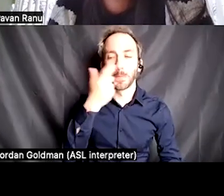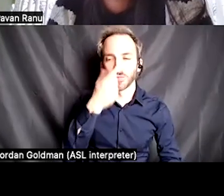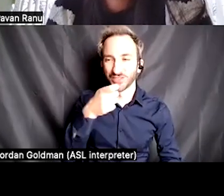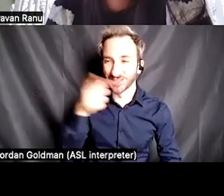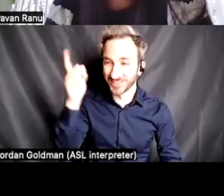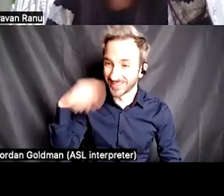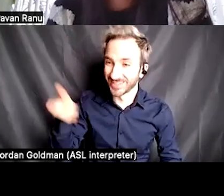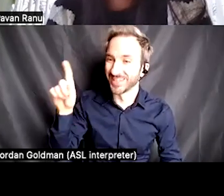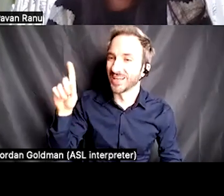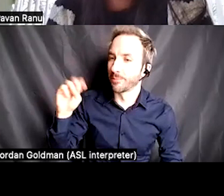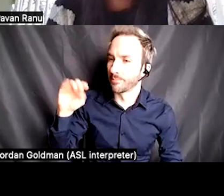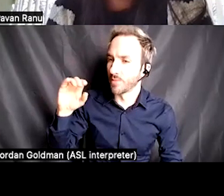make it happen. Pavan: